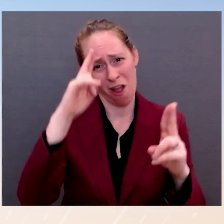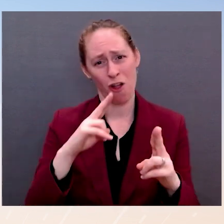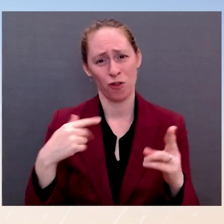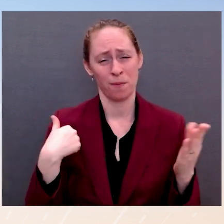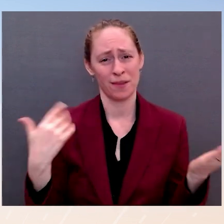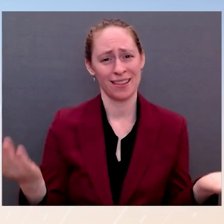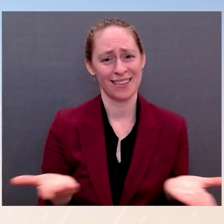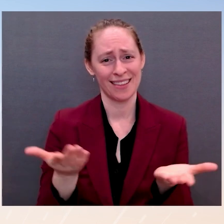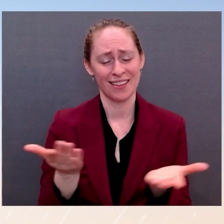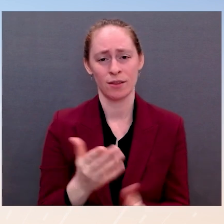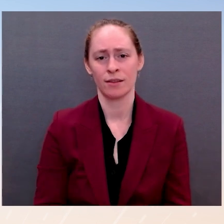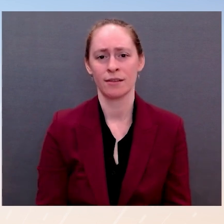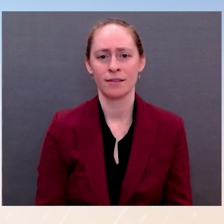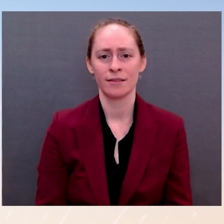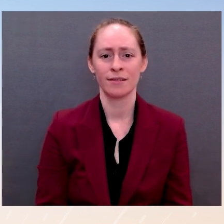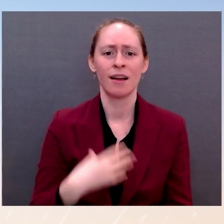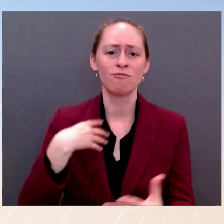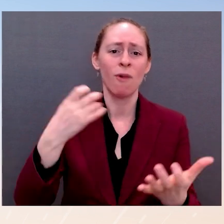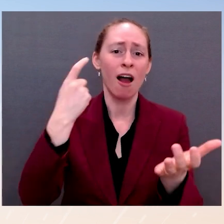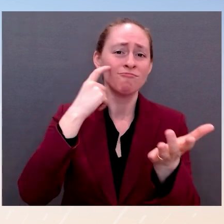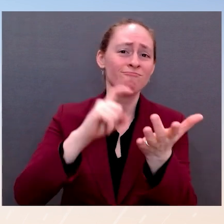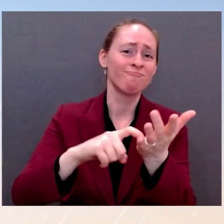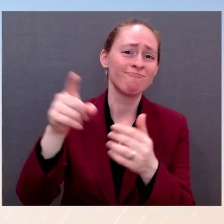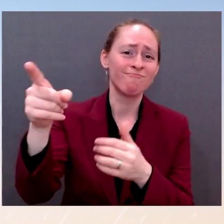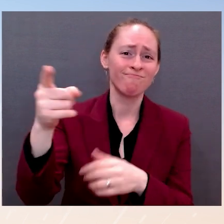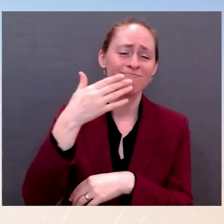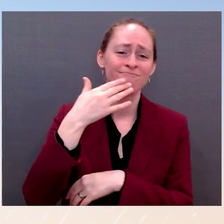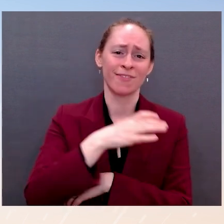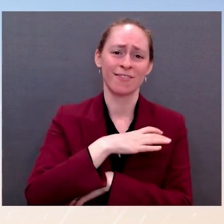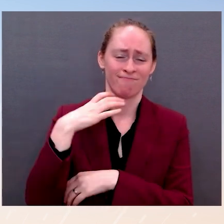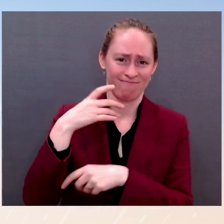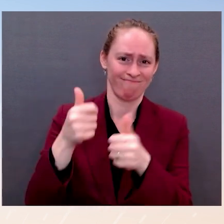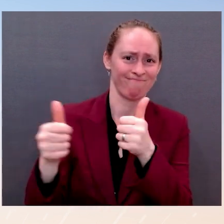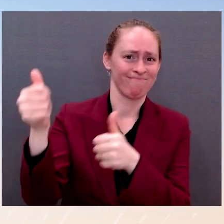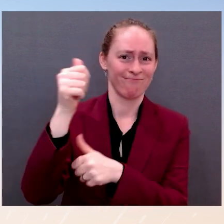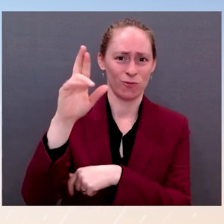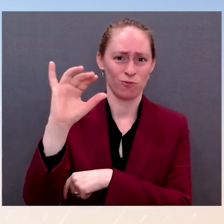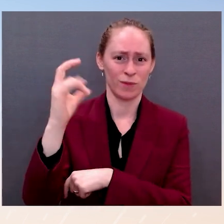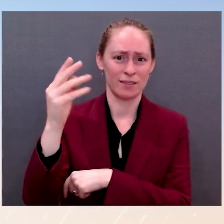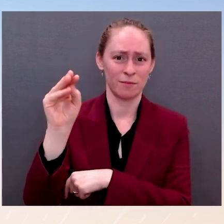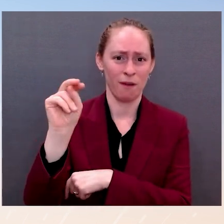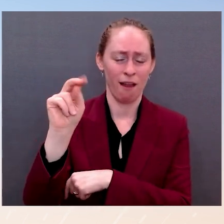I also want to thank Congressman Cedric Richmond and the White House Office of Public Engagement